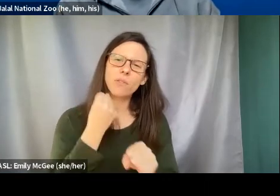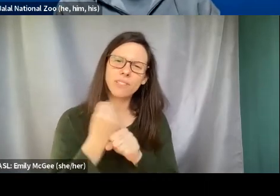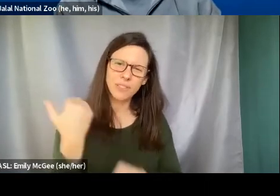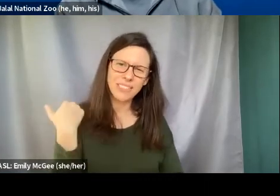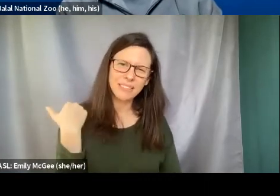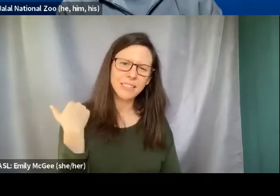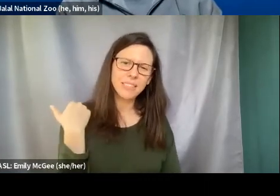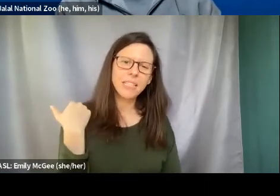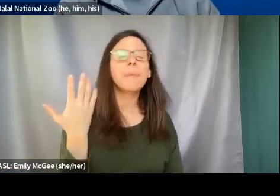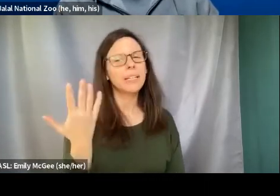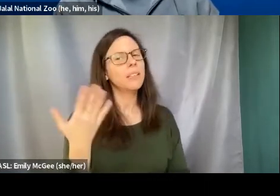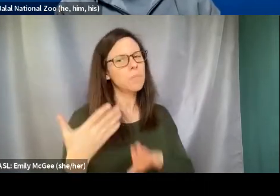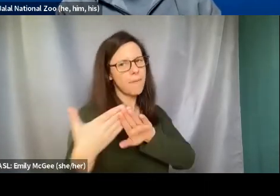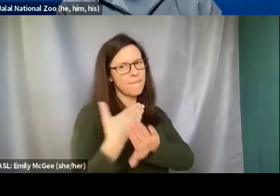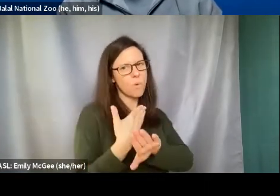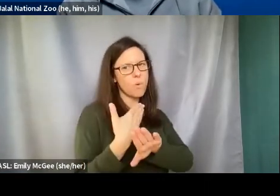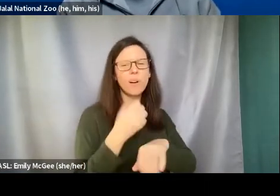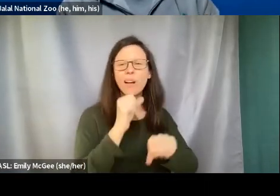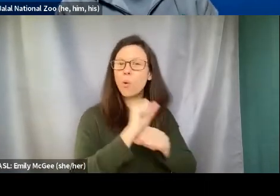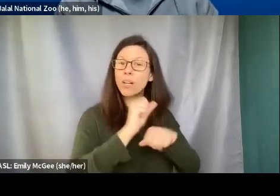retail, you know I actually have a background in